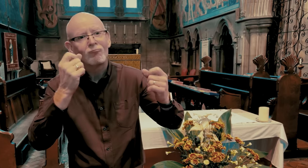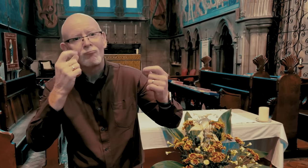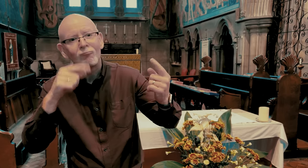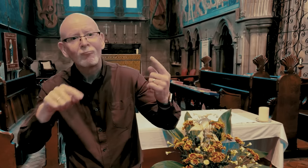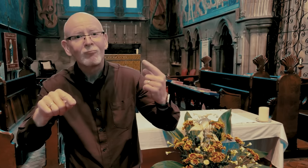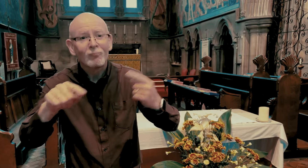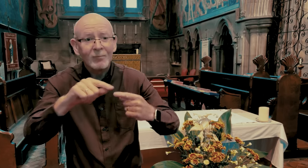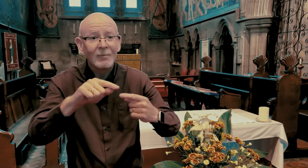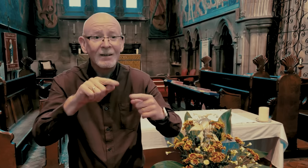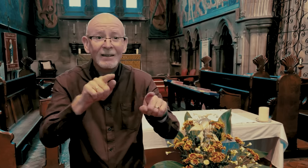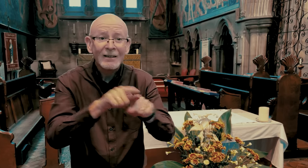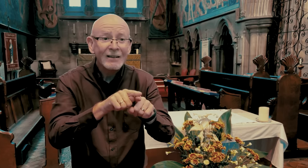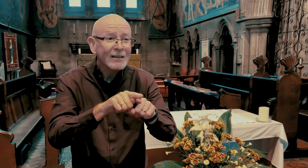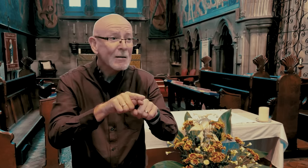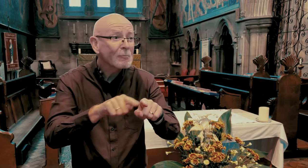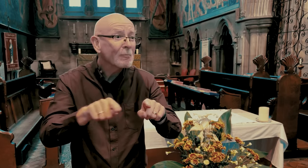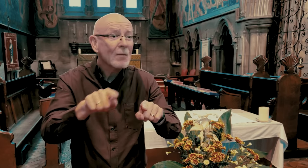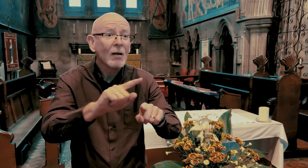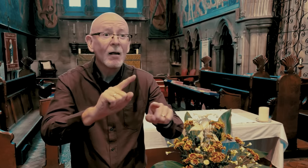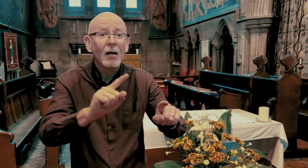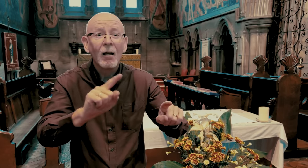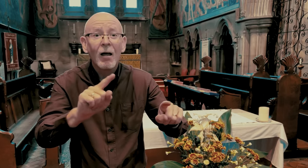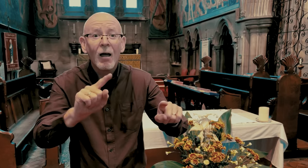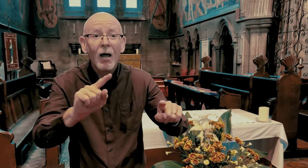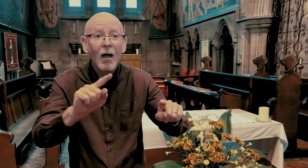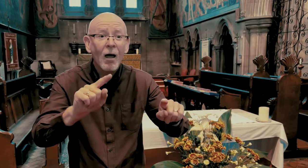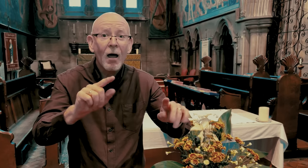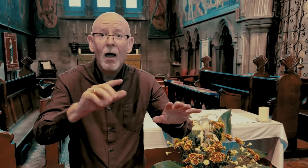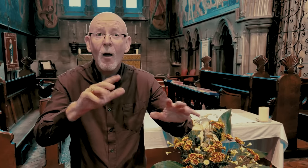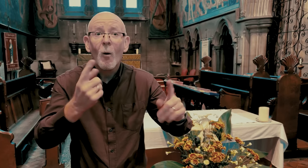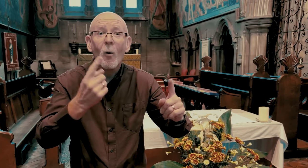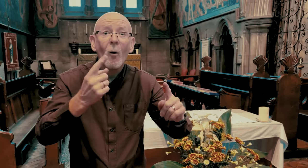and the ears of the people were attentive to the book of the law.